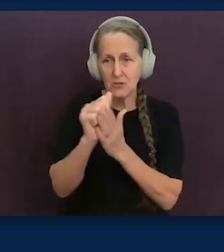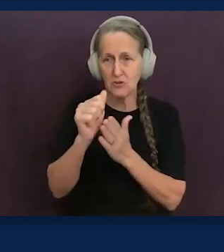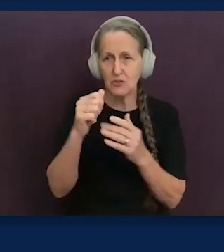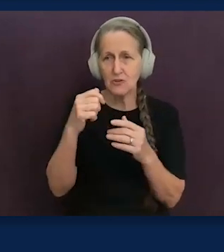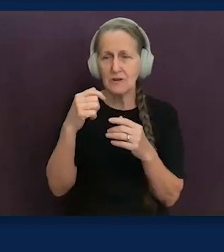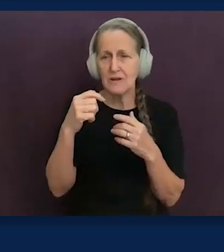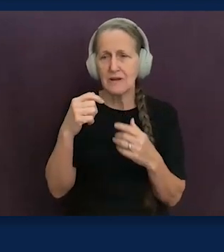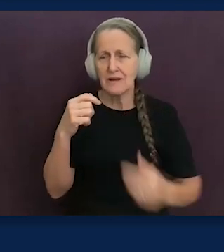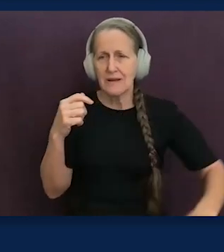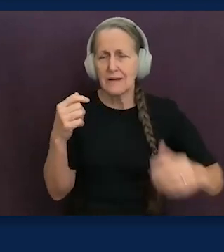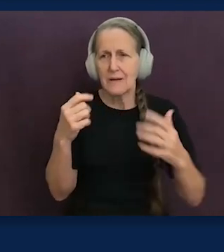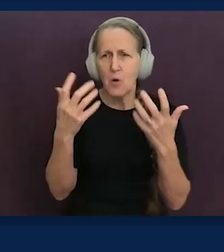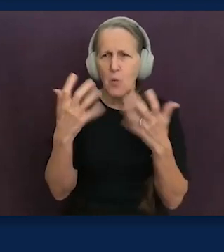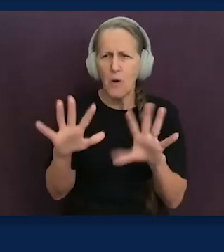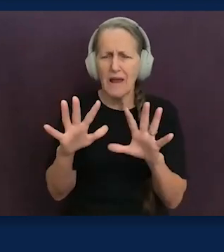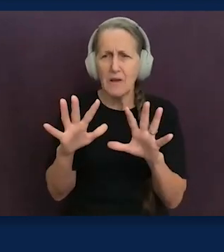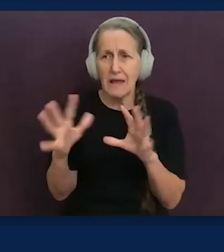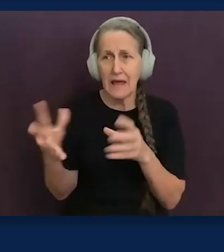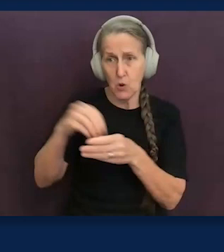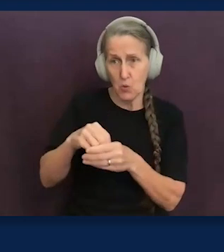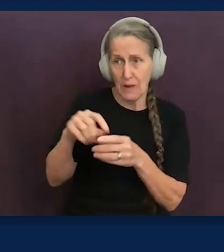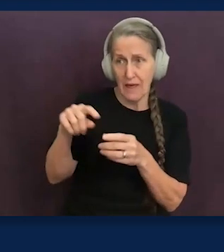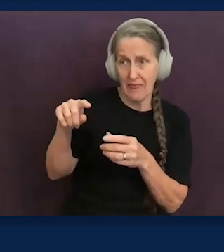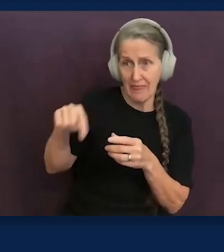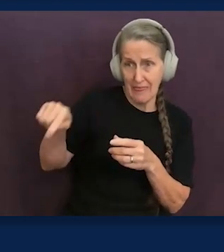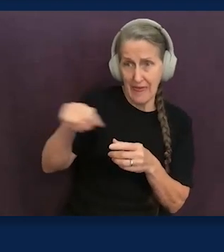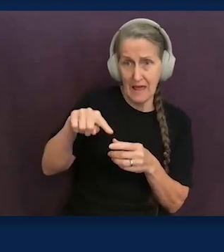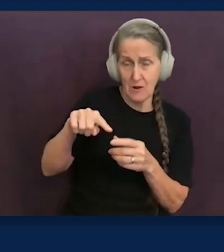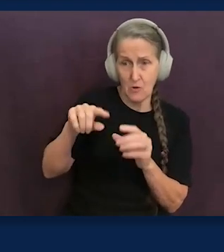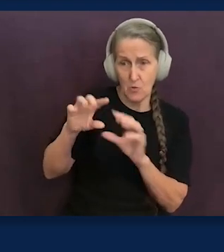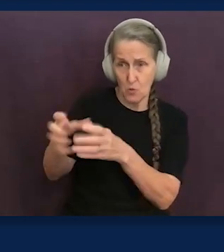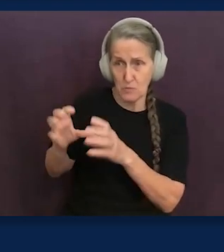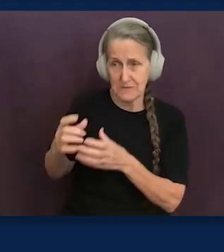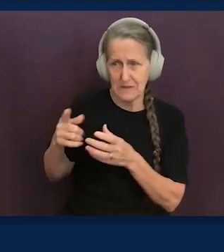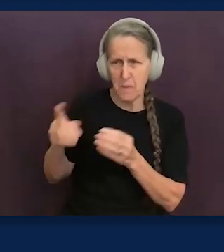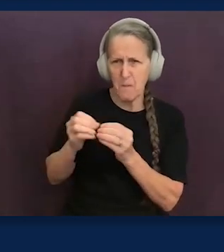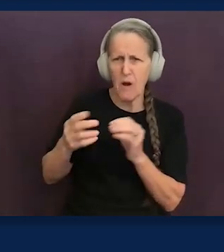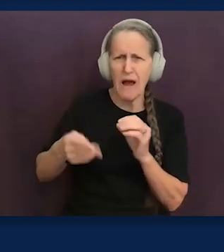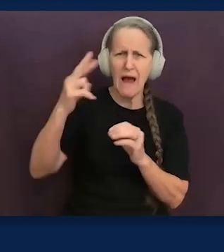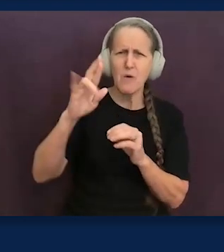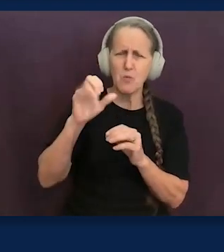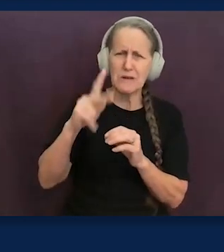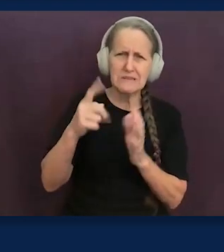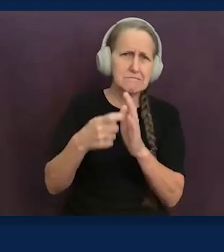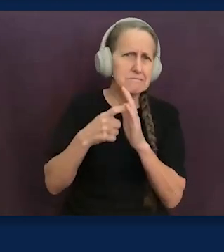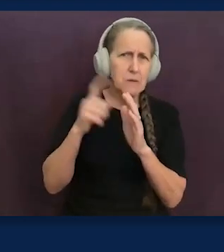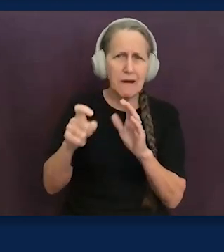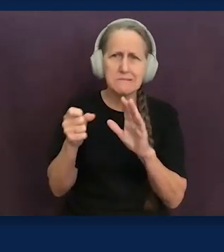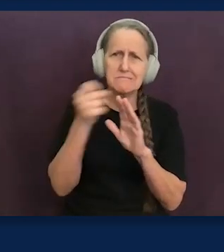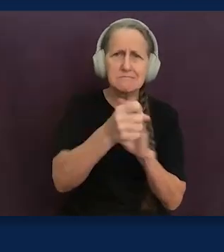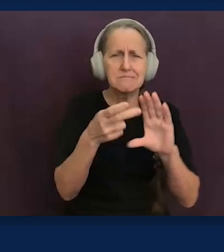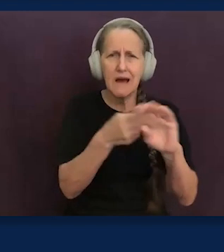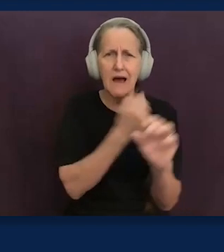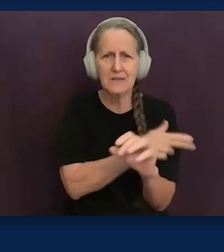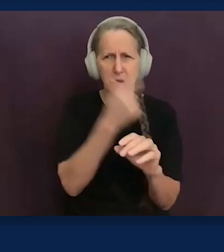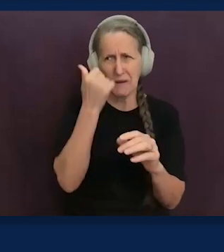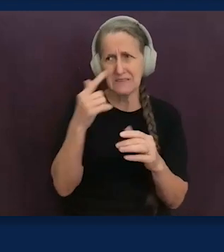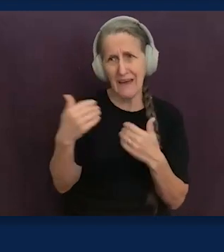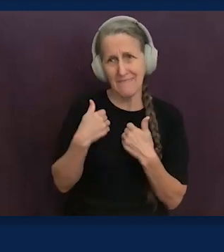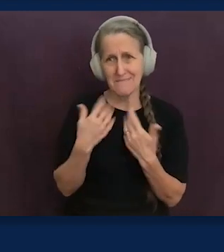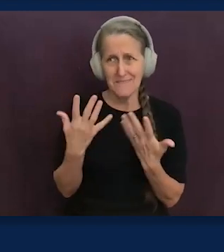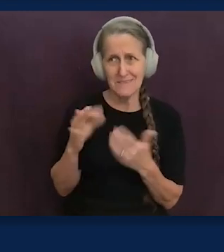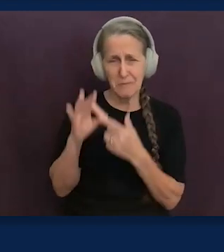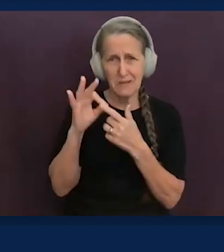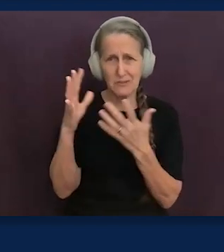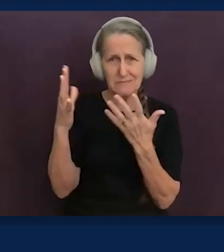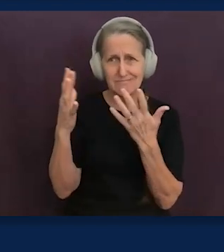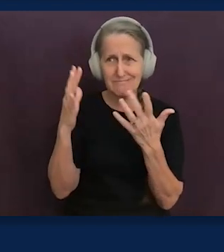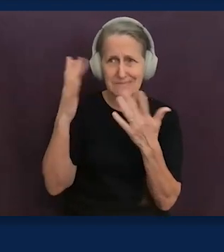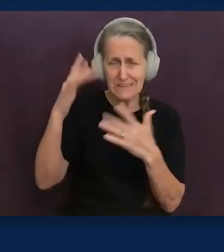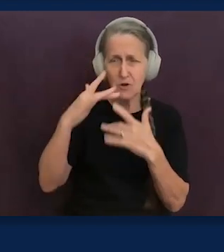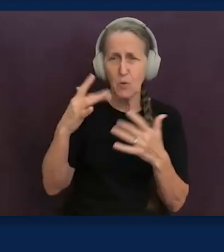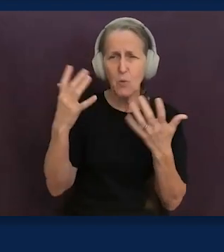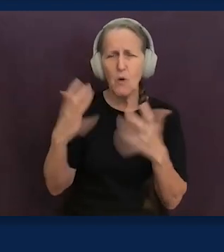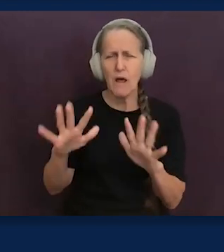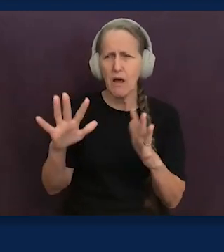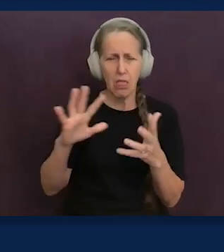Because we don't want to include those, these people are at higher risk of hospitalizations because of their condition, so we didn't want to make the results biased.